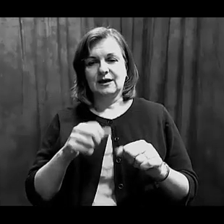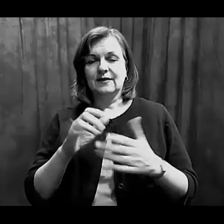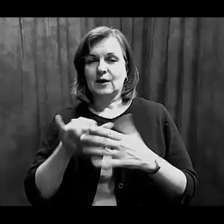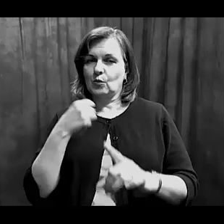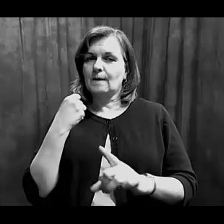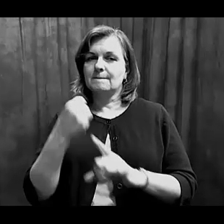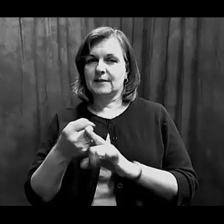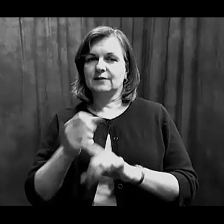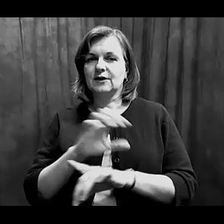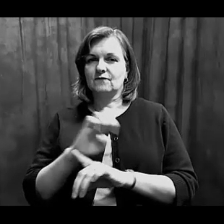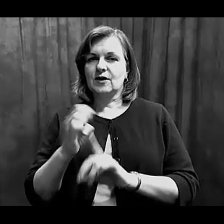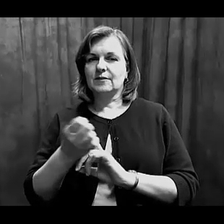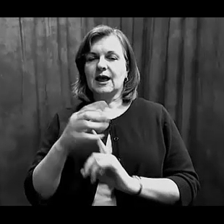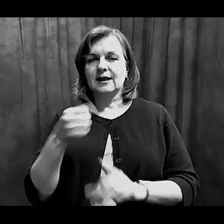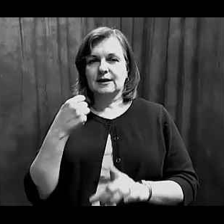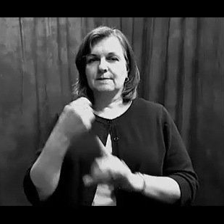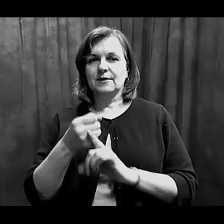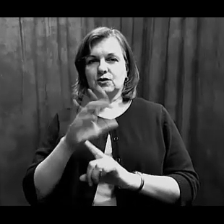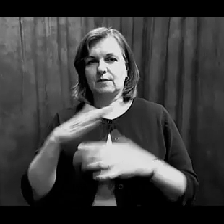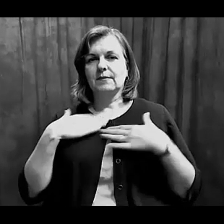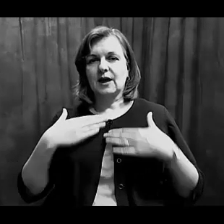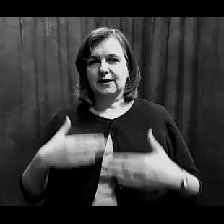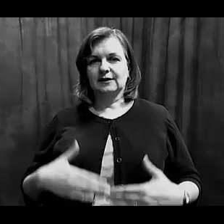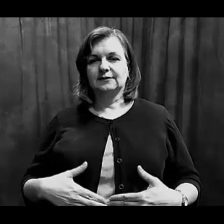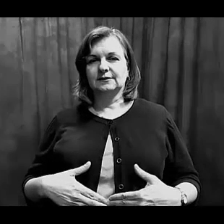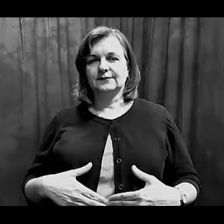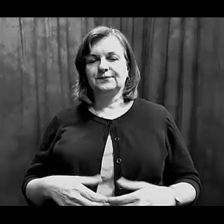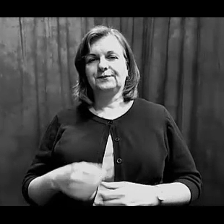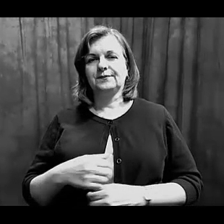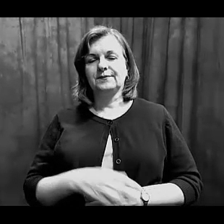these things are going to really impact the environment